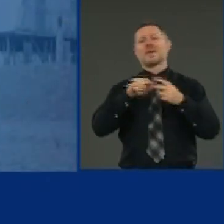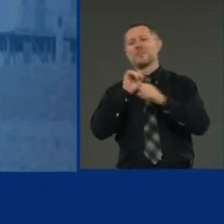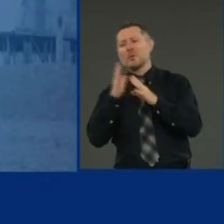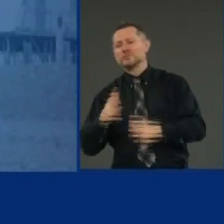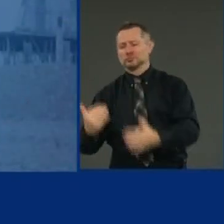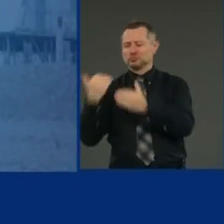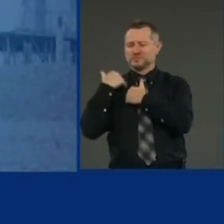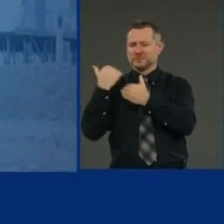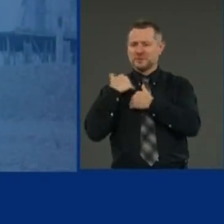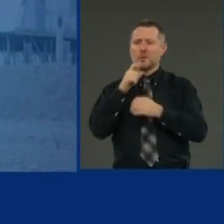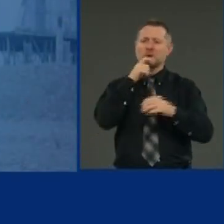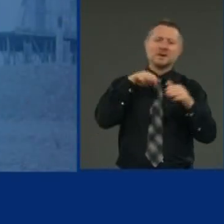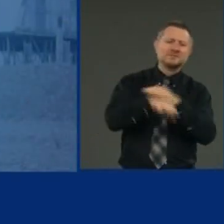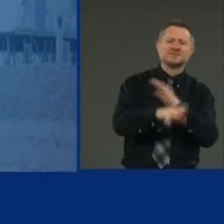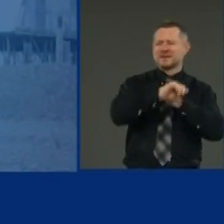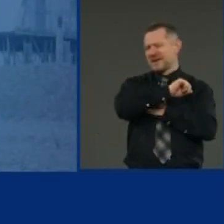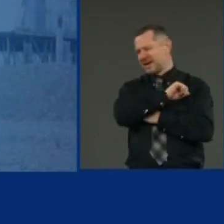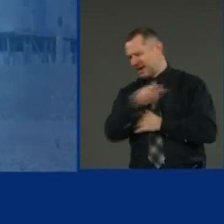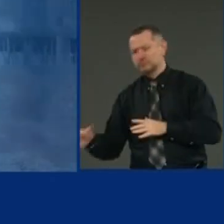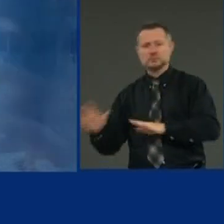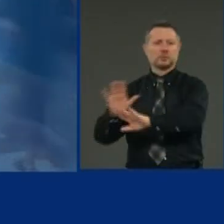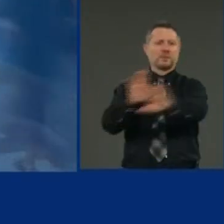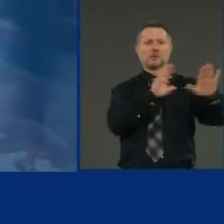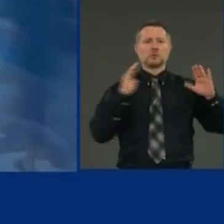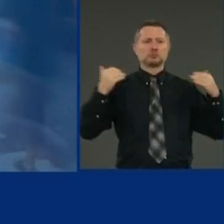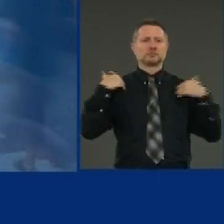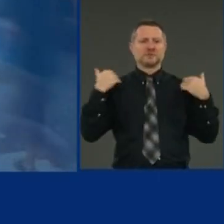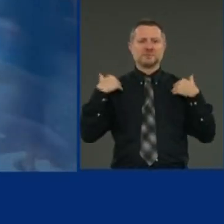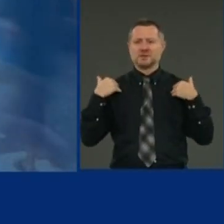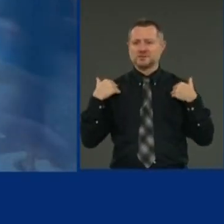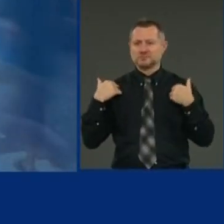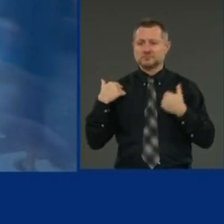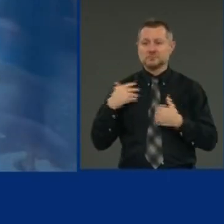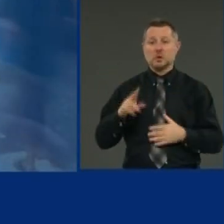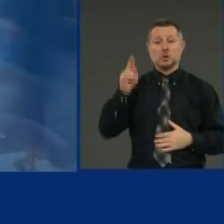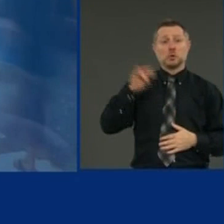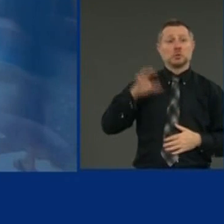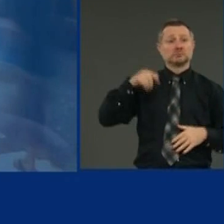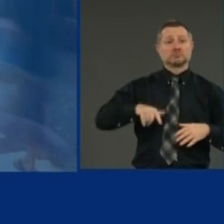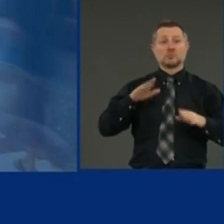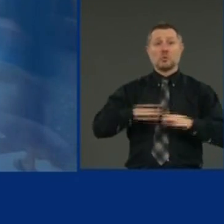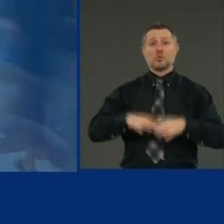IT COMES DOWN TO THAT, HOW THE EMPLOYER ACT, HOW THE EMPLOYEE ACTS, HOW THE LOCAL GOVERNMENT